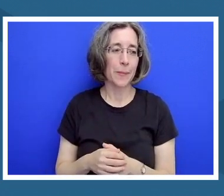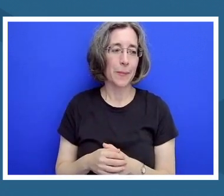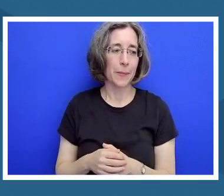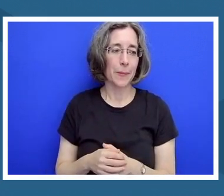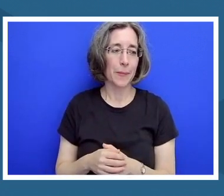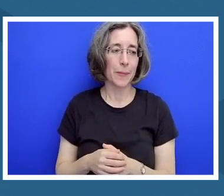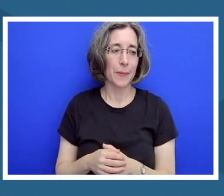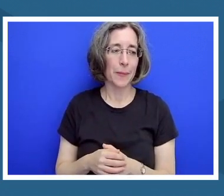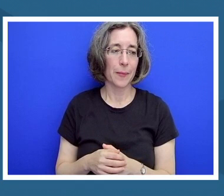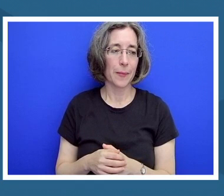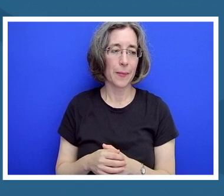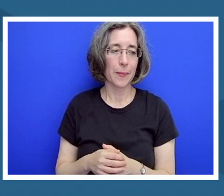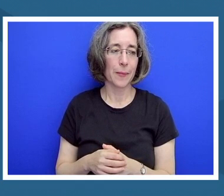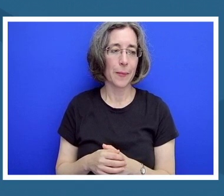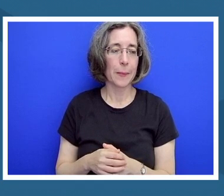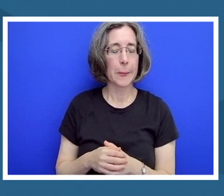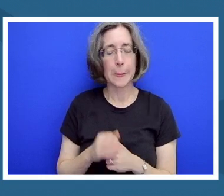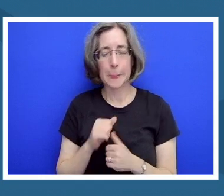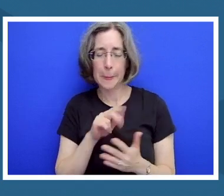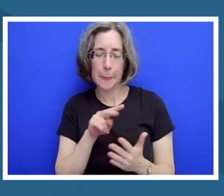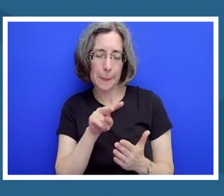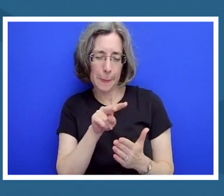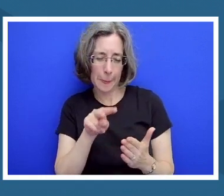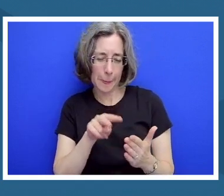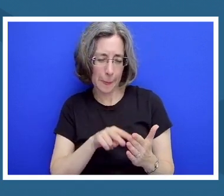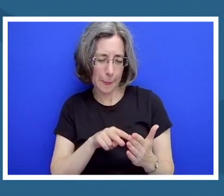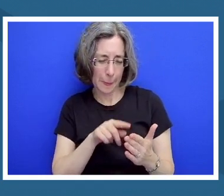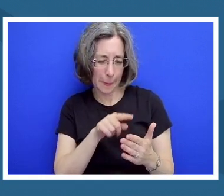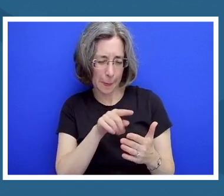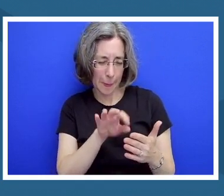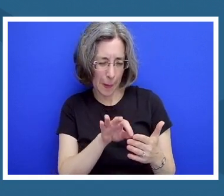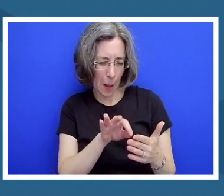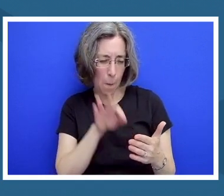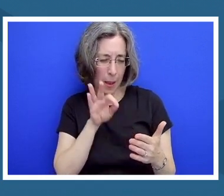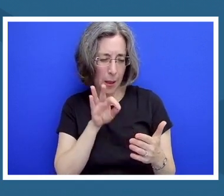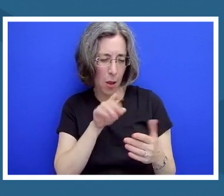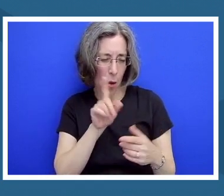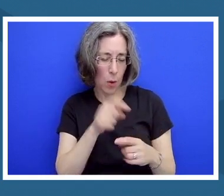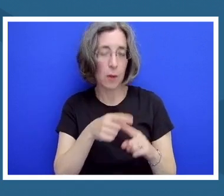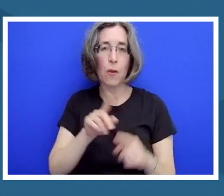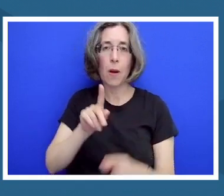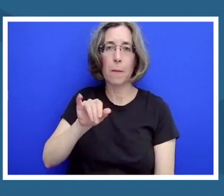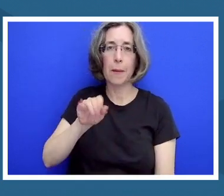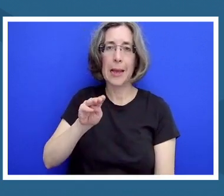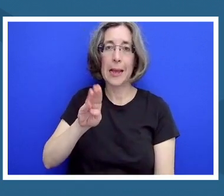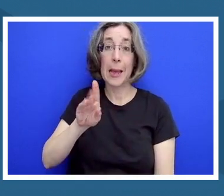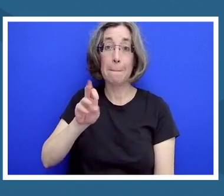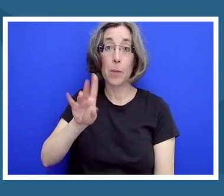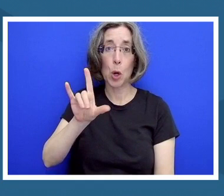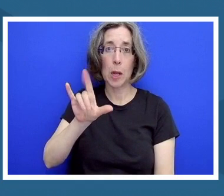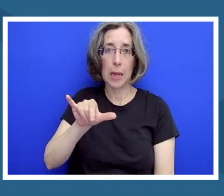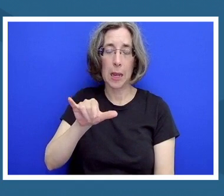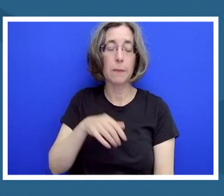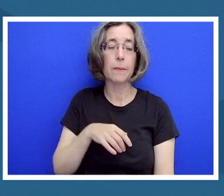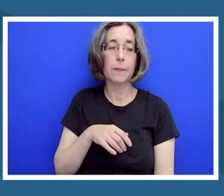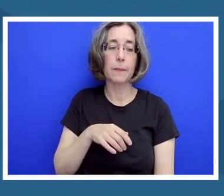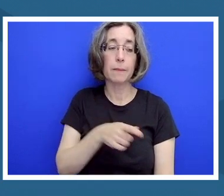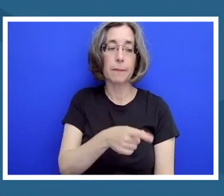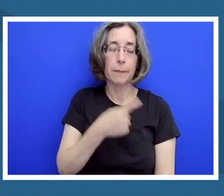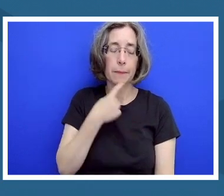we'll go with a question from kimberly i think is pretty important here since the light